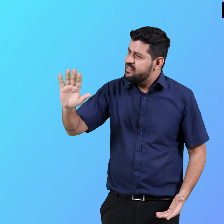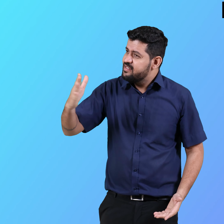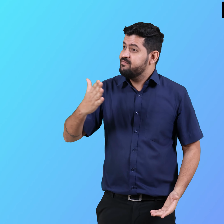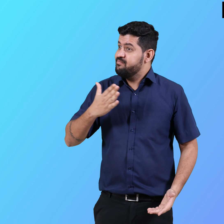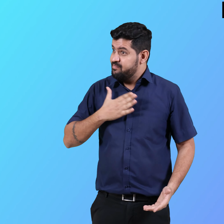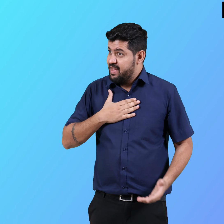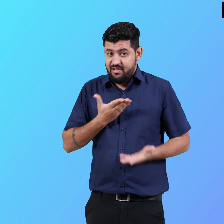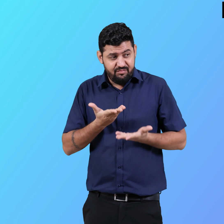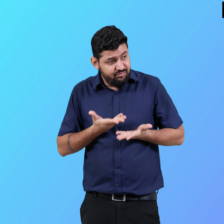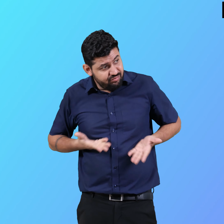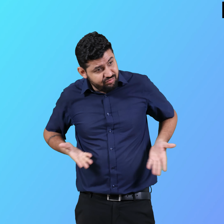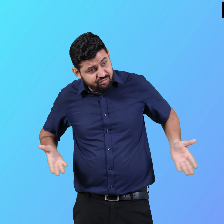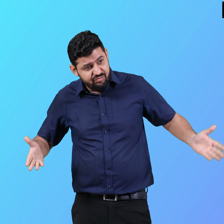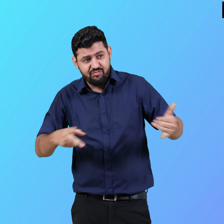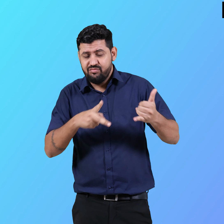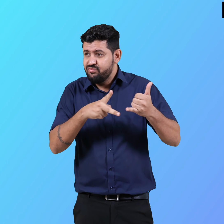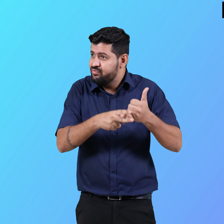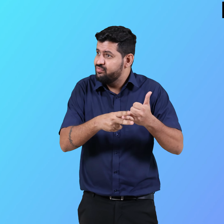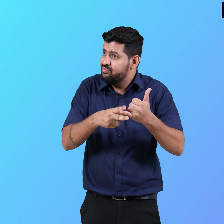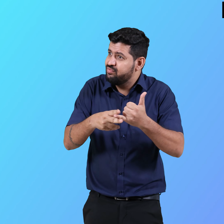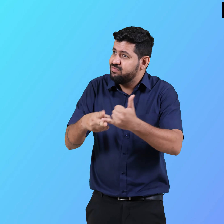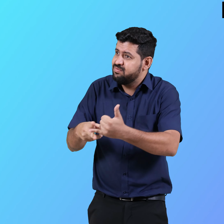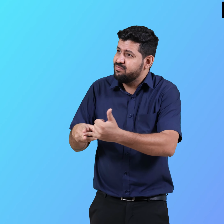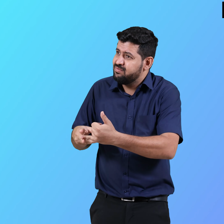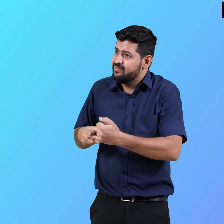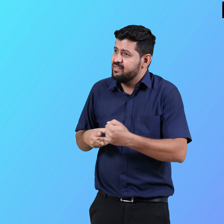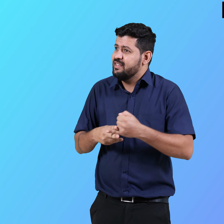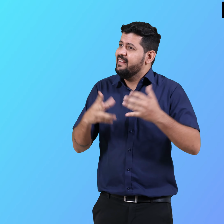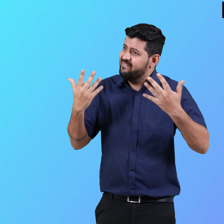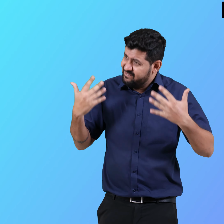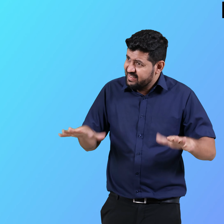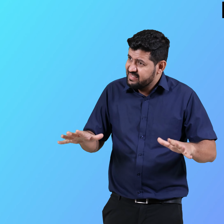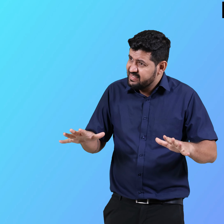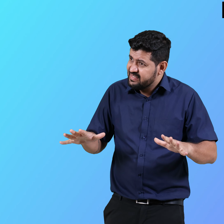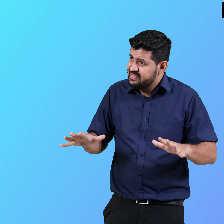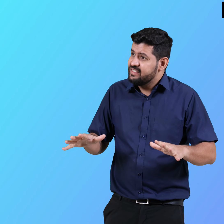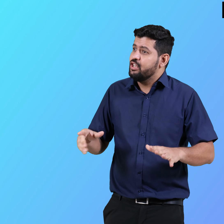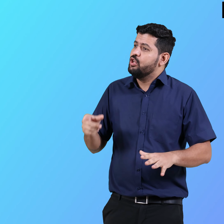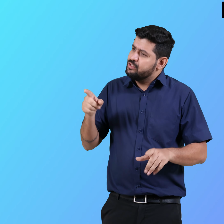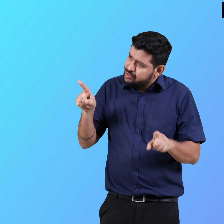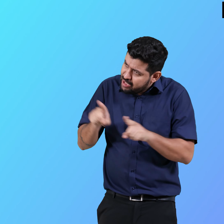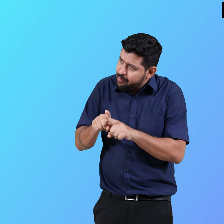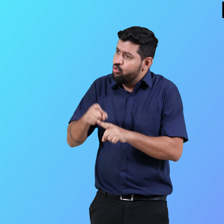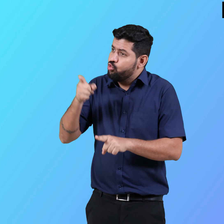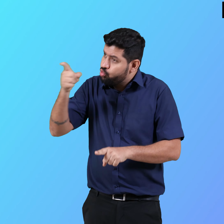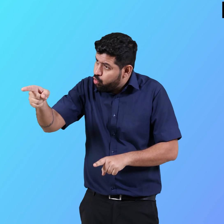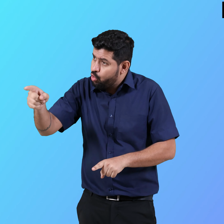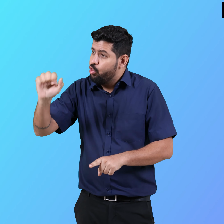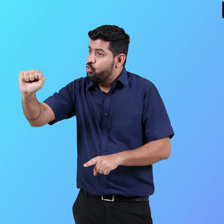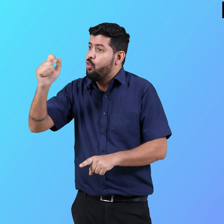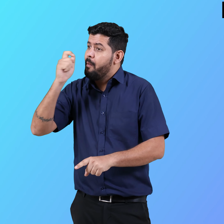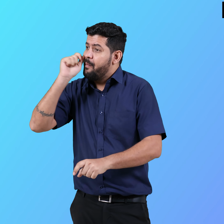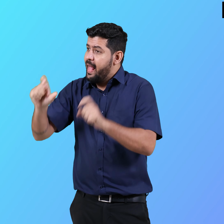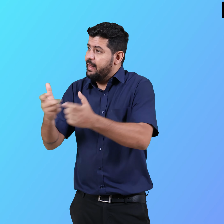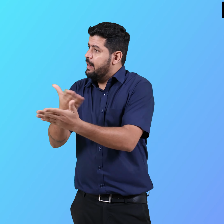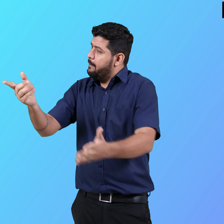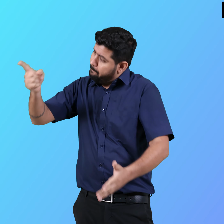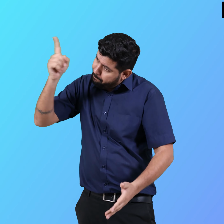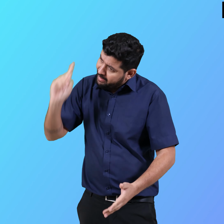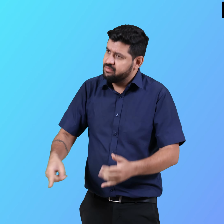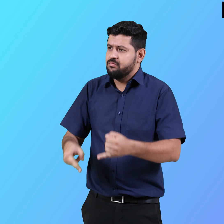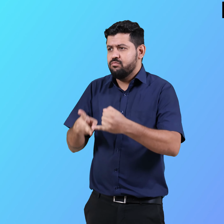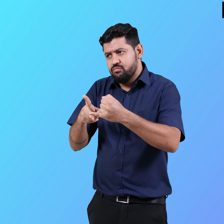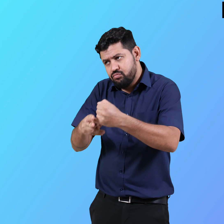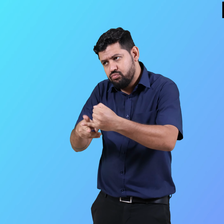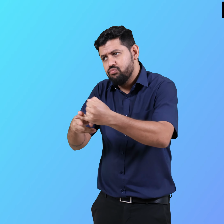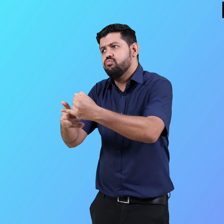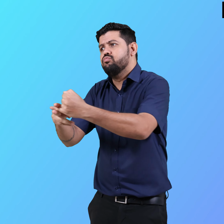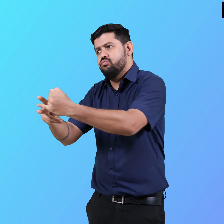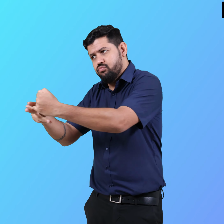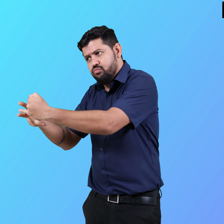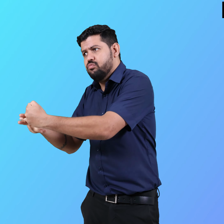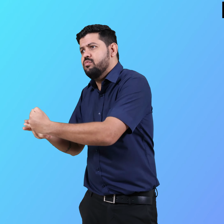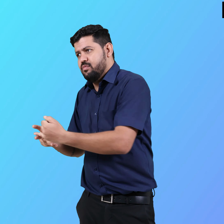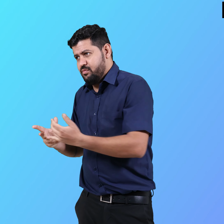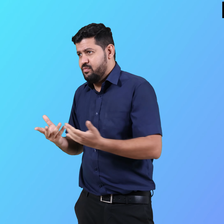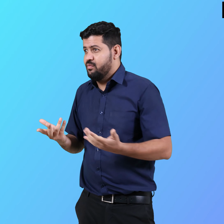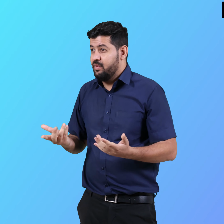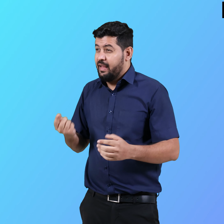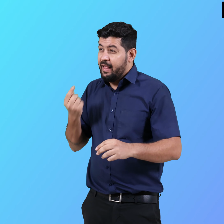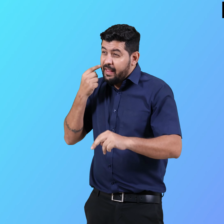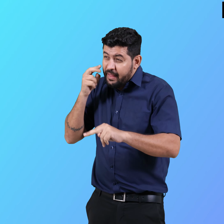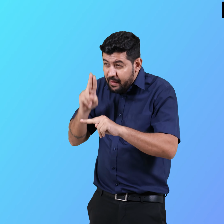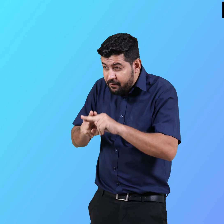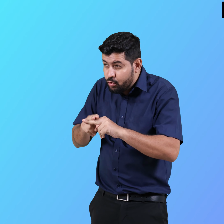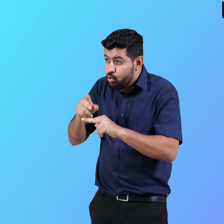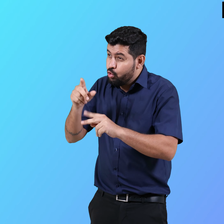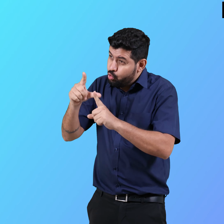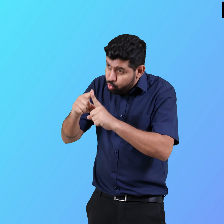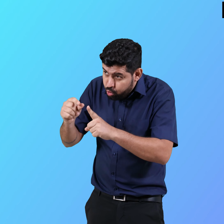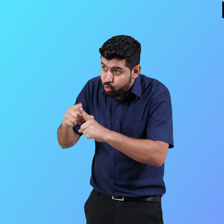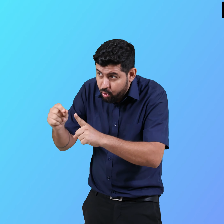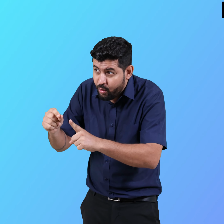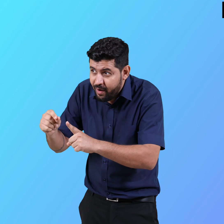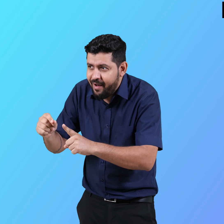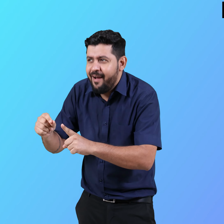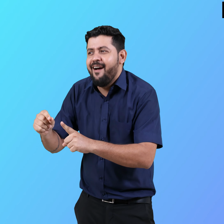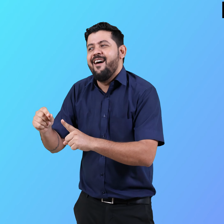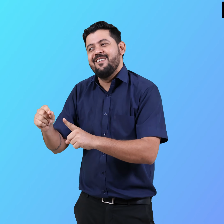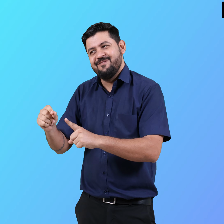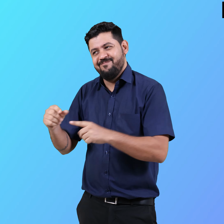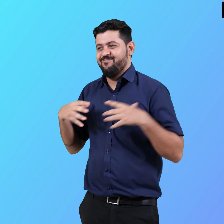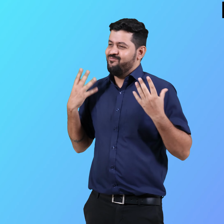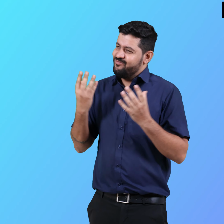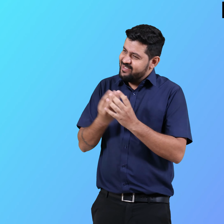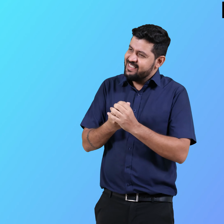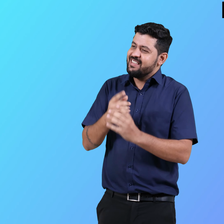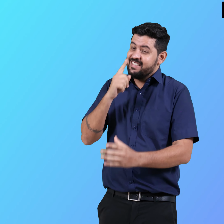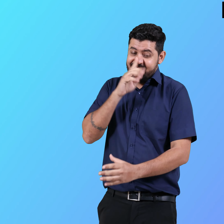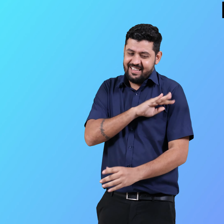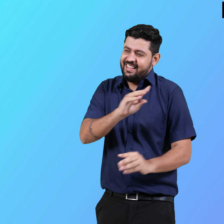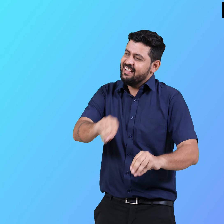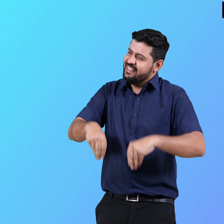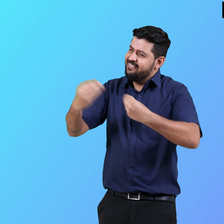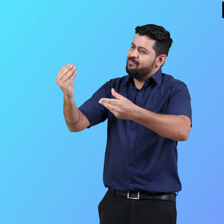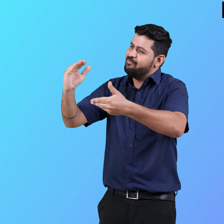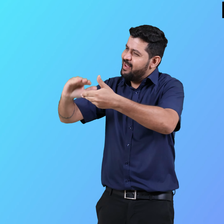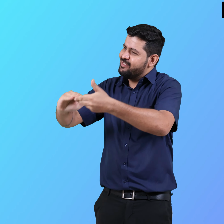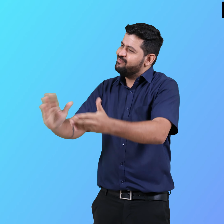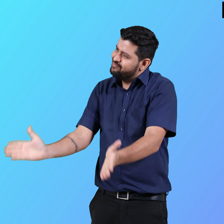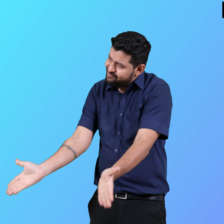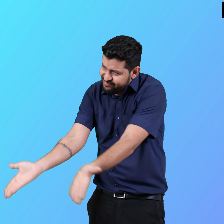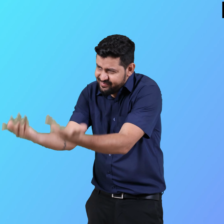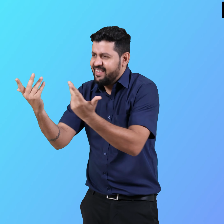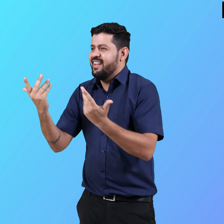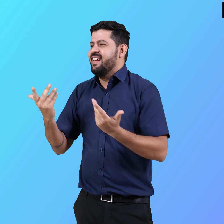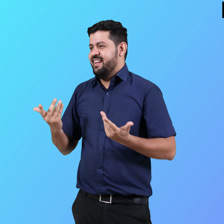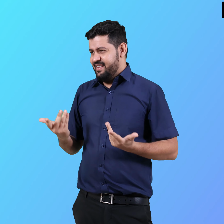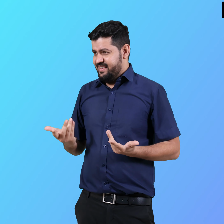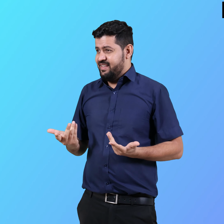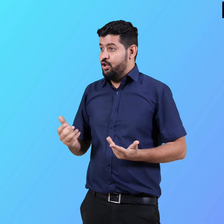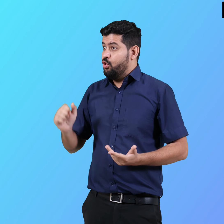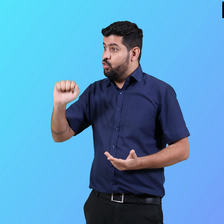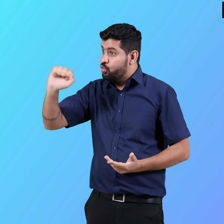But we will allow you to marry her if you do this one thing: You must circumcise all your men to make them like us.